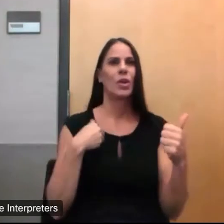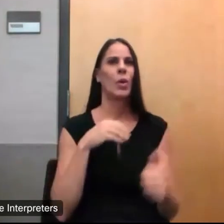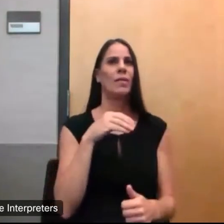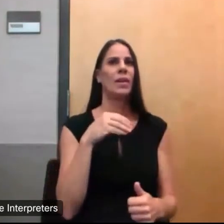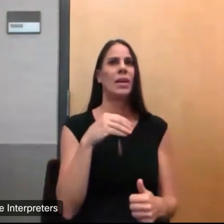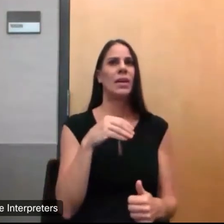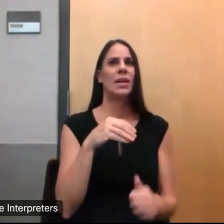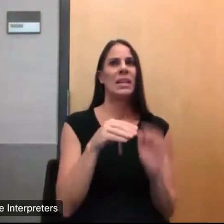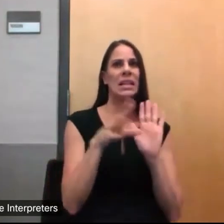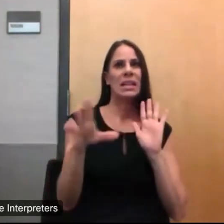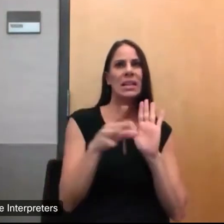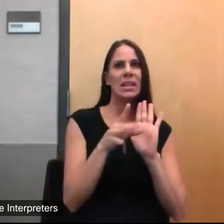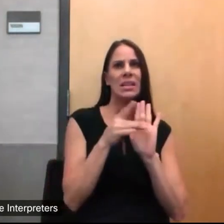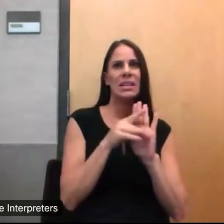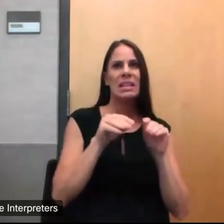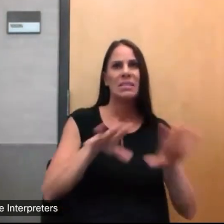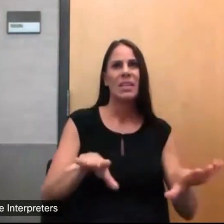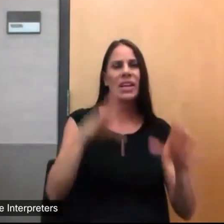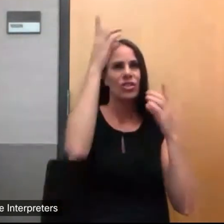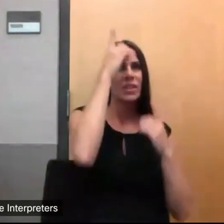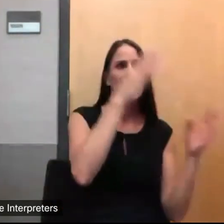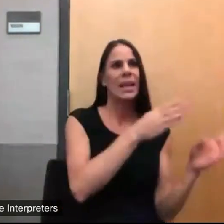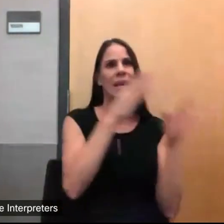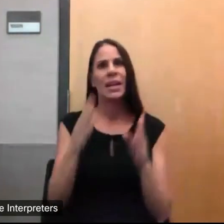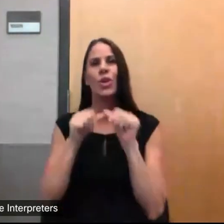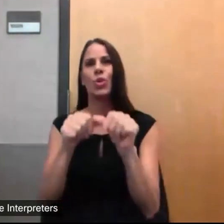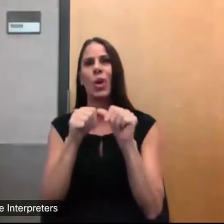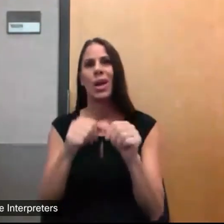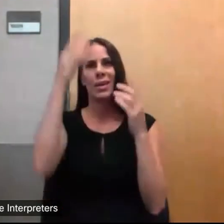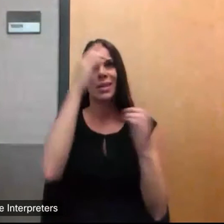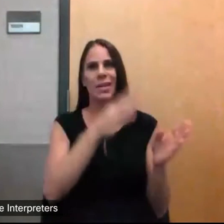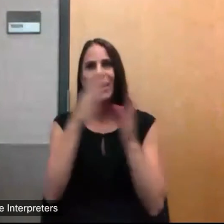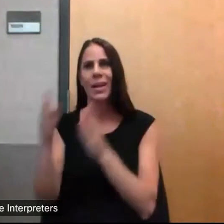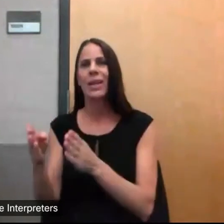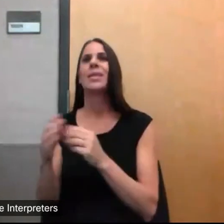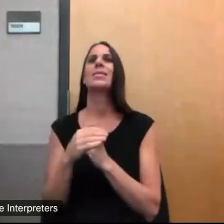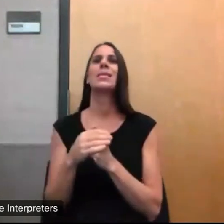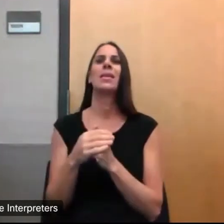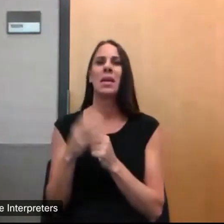and an infectious disease response, and more of our chronic disease and and our communications,